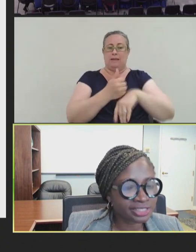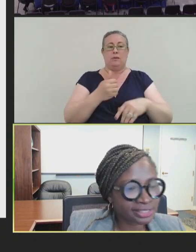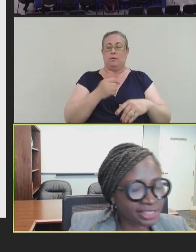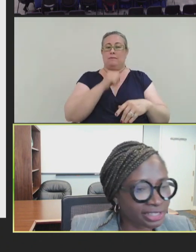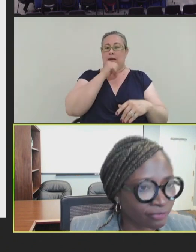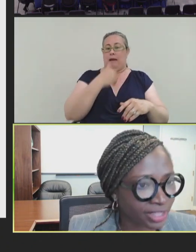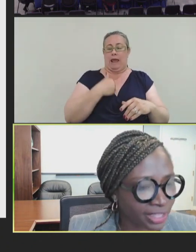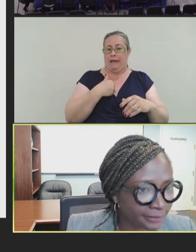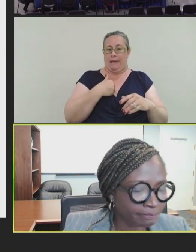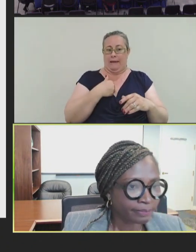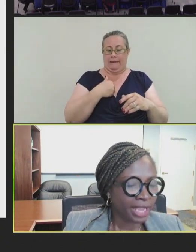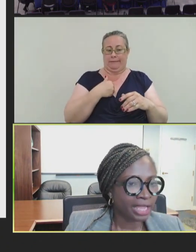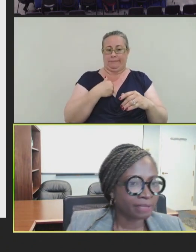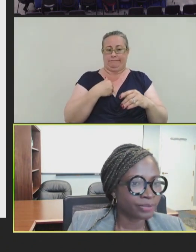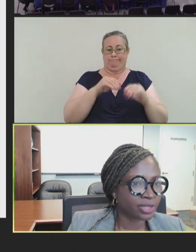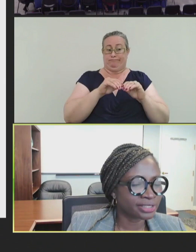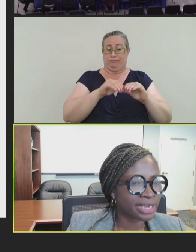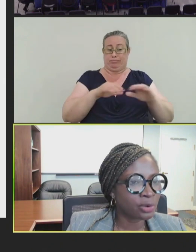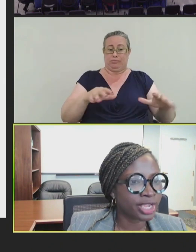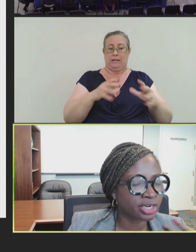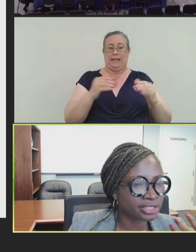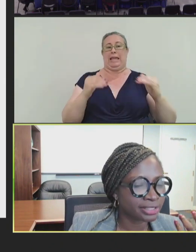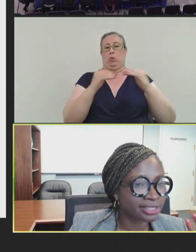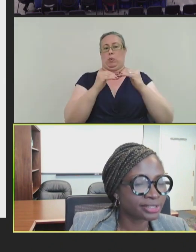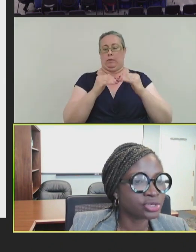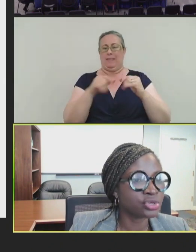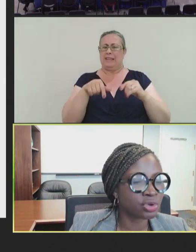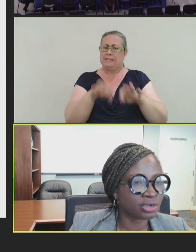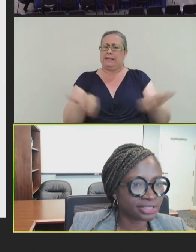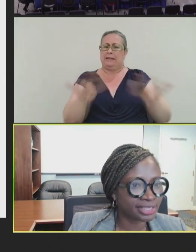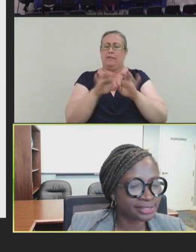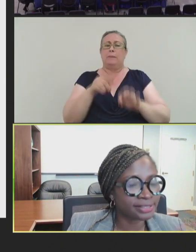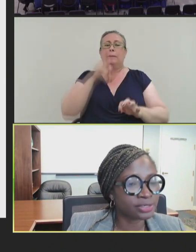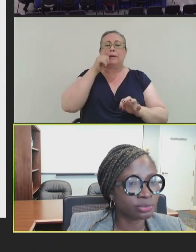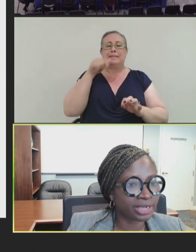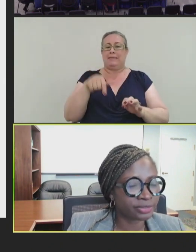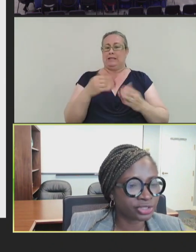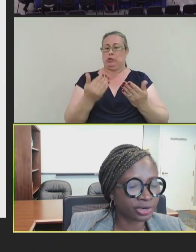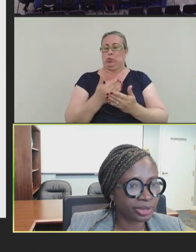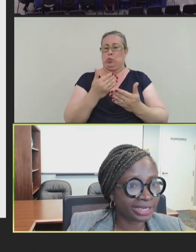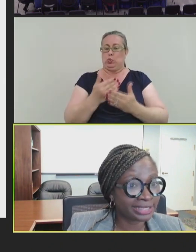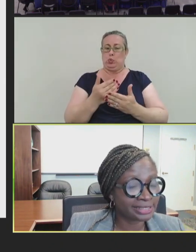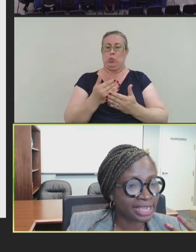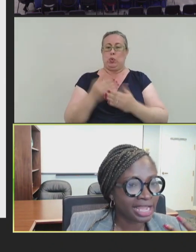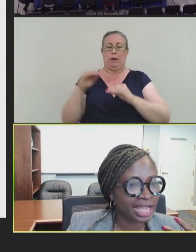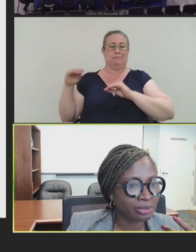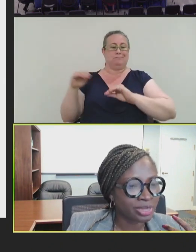this is significant because now, we are -- this new context, this new migratory pattern